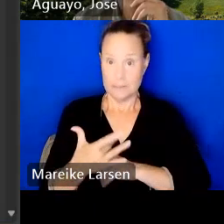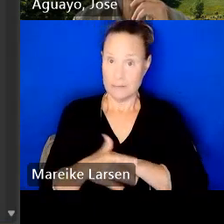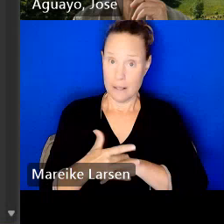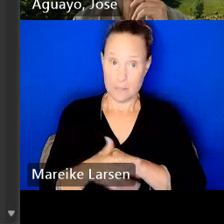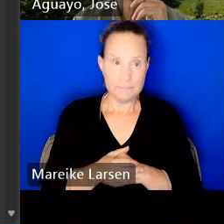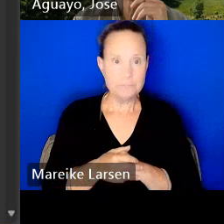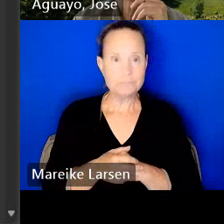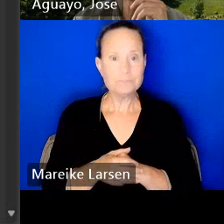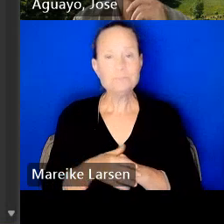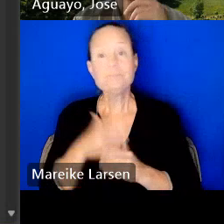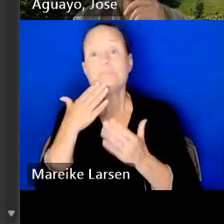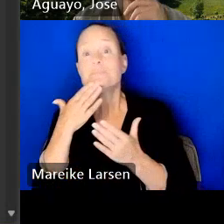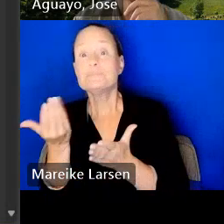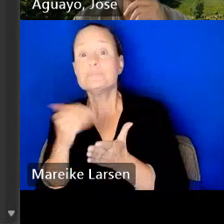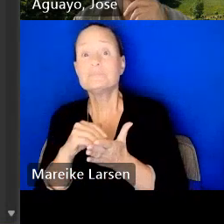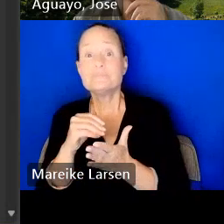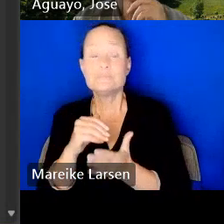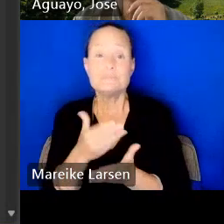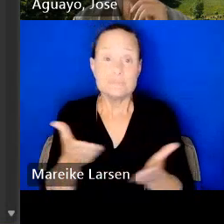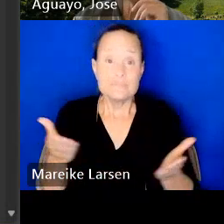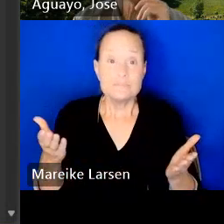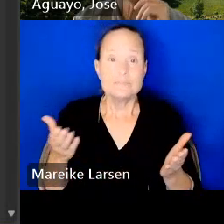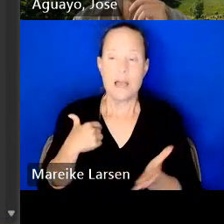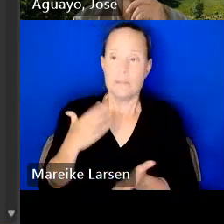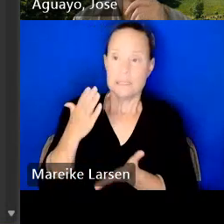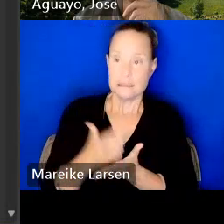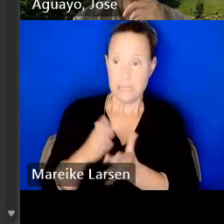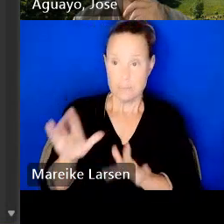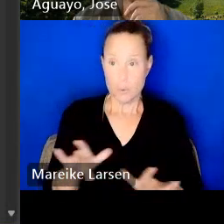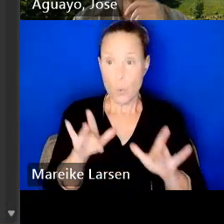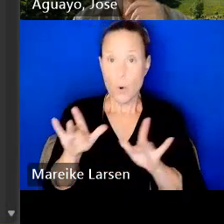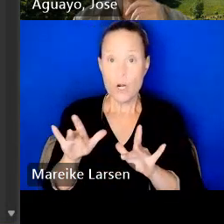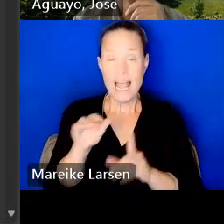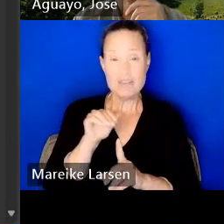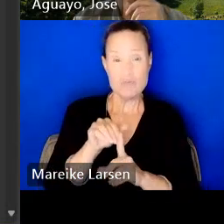Thanks again everyone. I'm gonna go ahead and stop the recording. And as reminder,